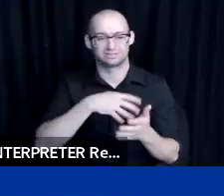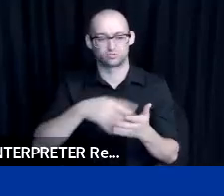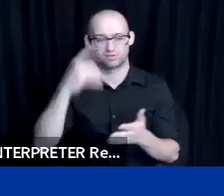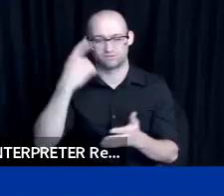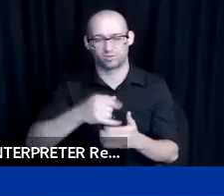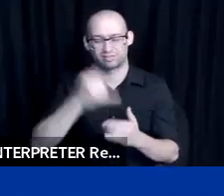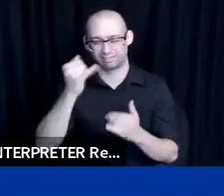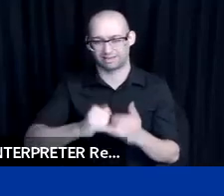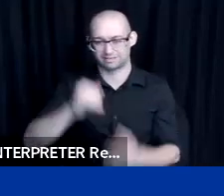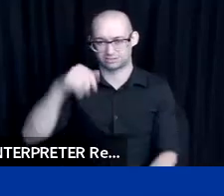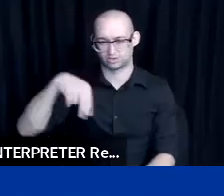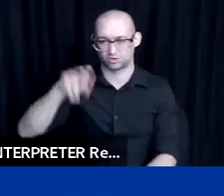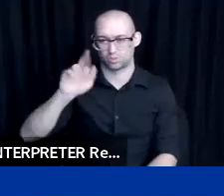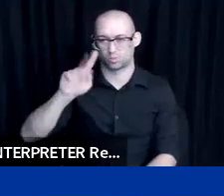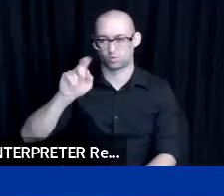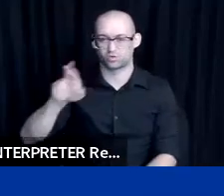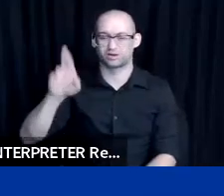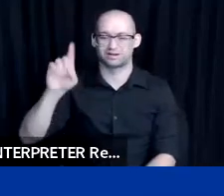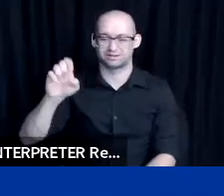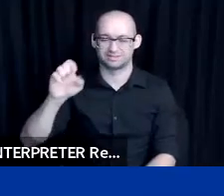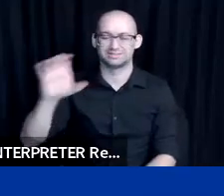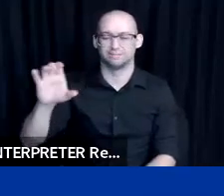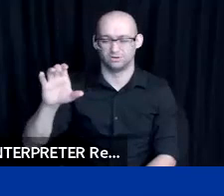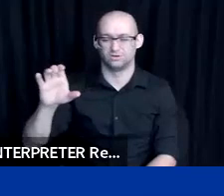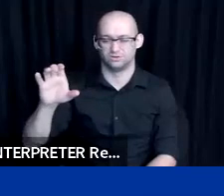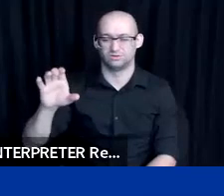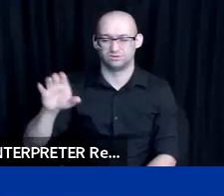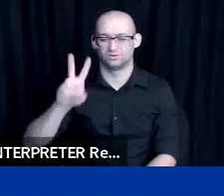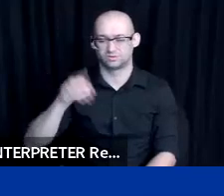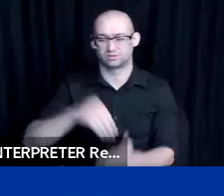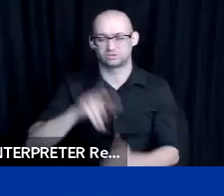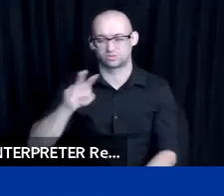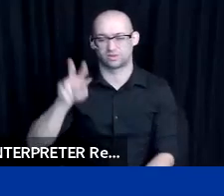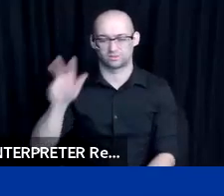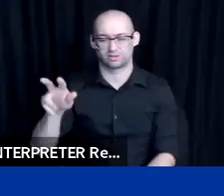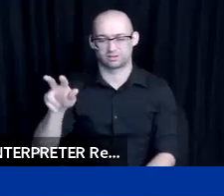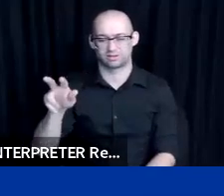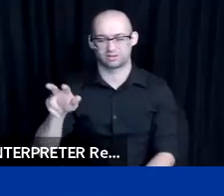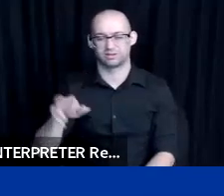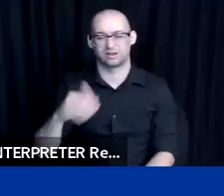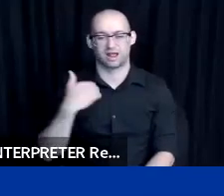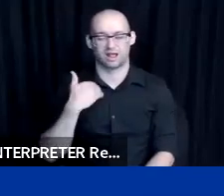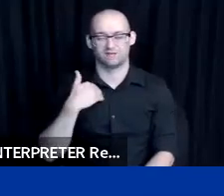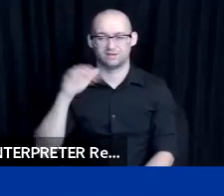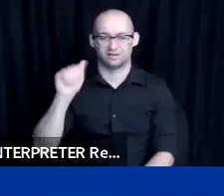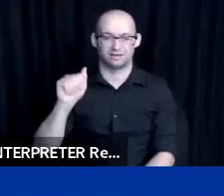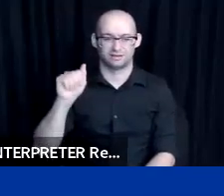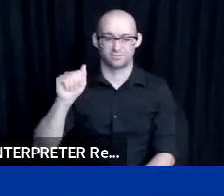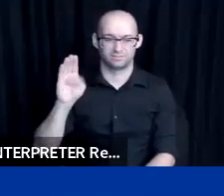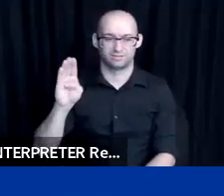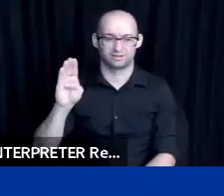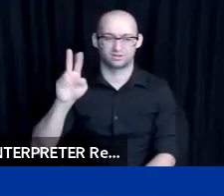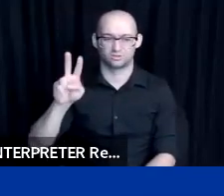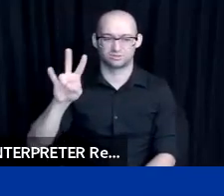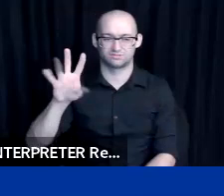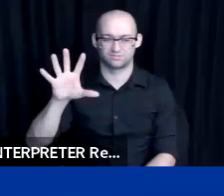So probably in that that December timeframe of 2023 we have AB 2750 that's related directly to